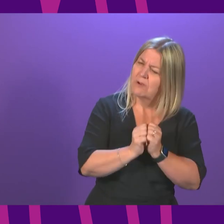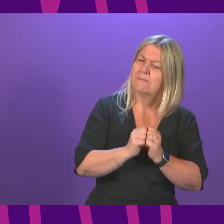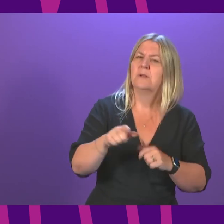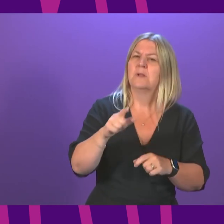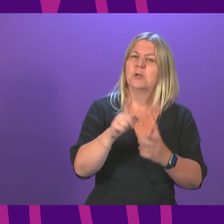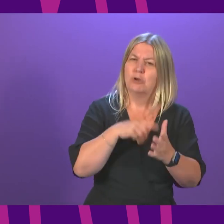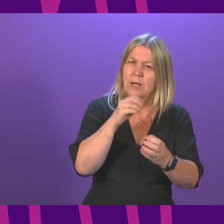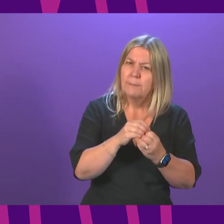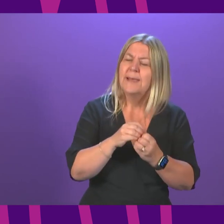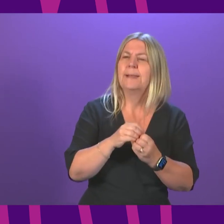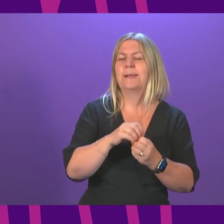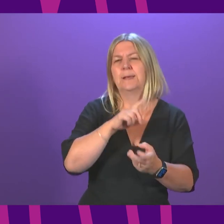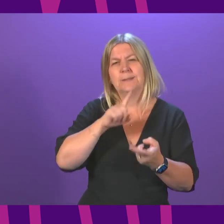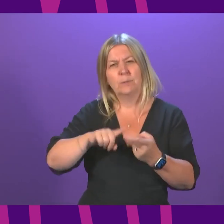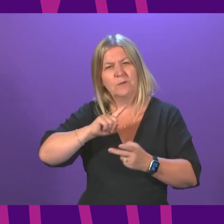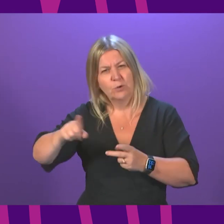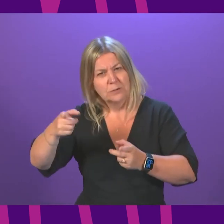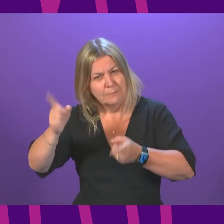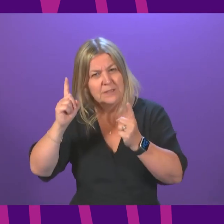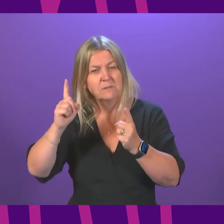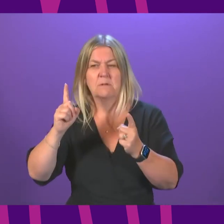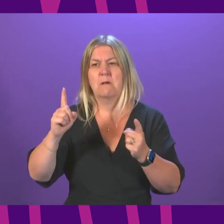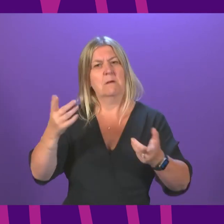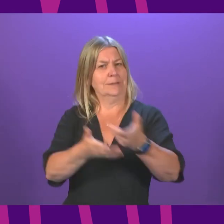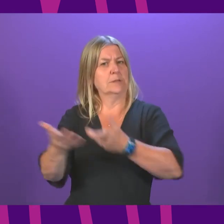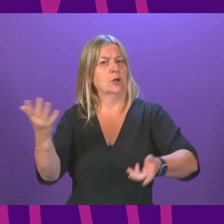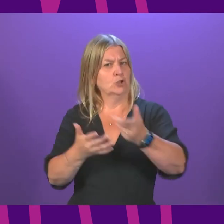name, because it was clearly an attempt to protect his anonymity.